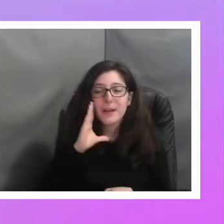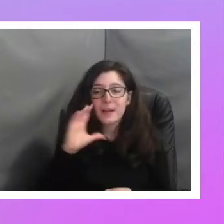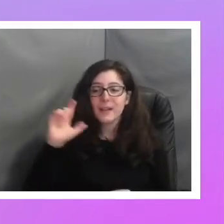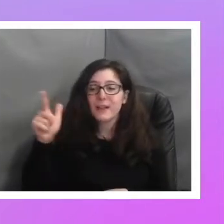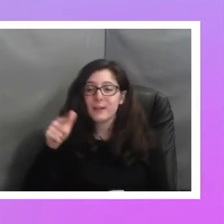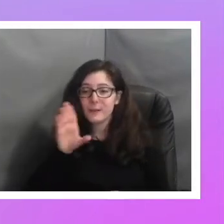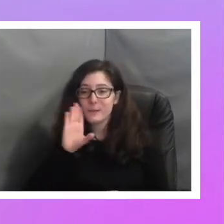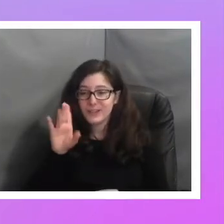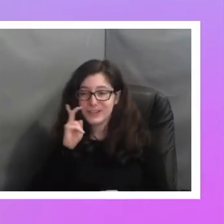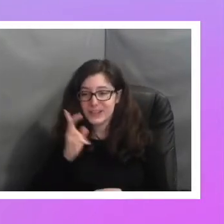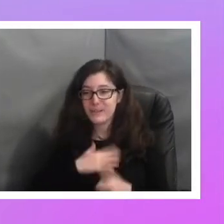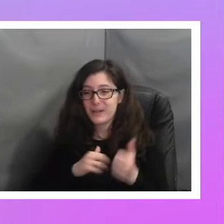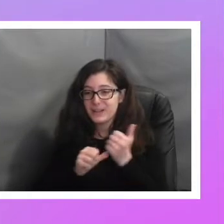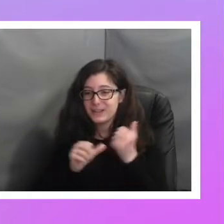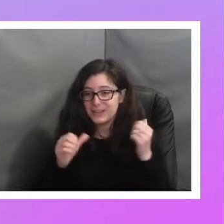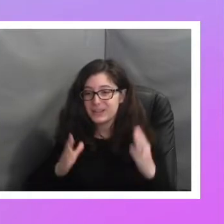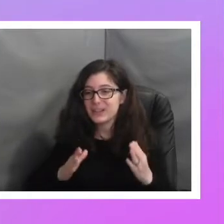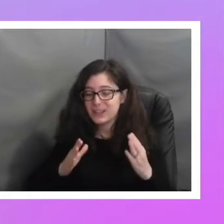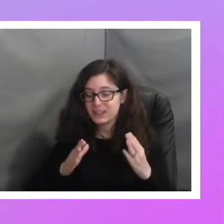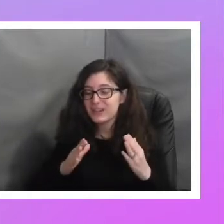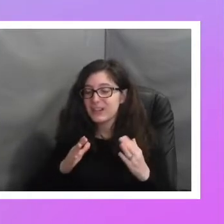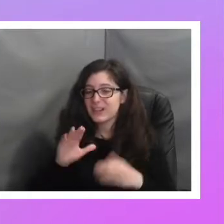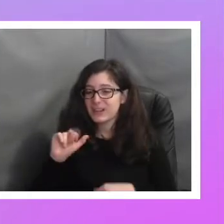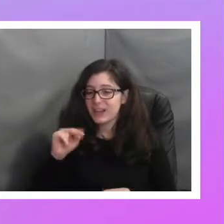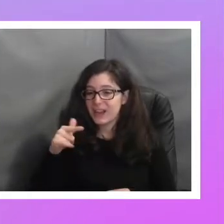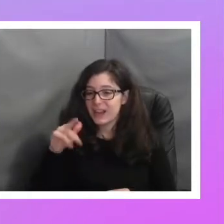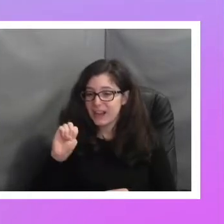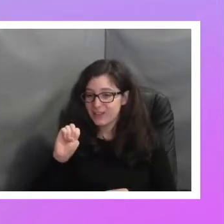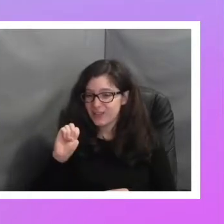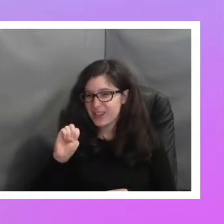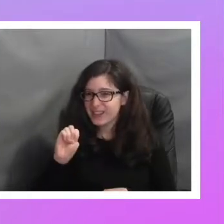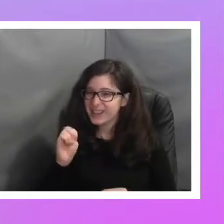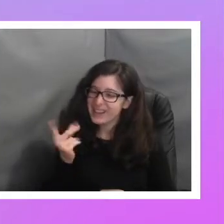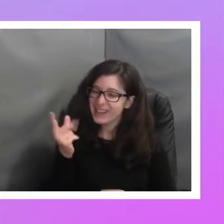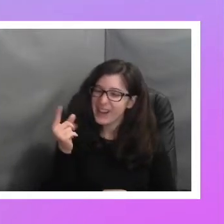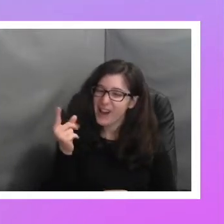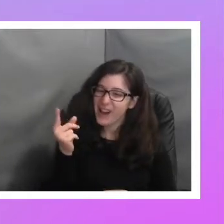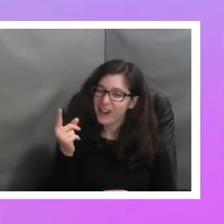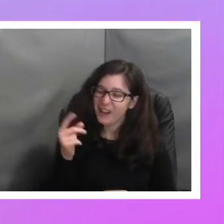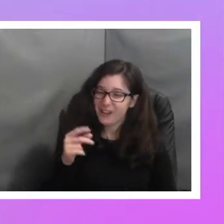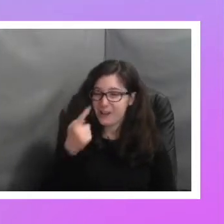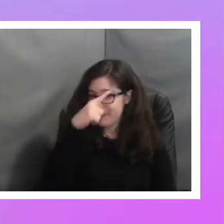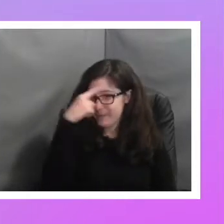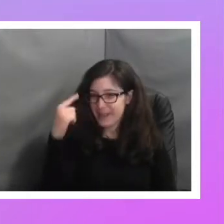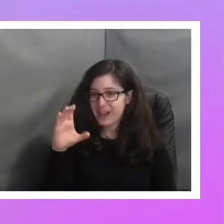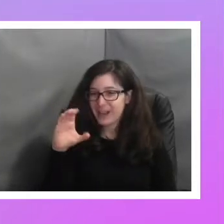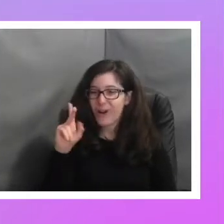who is a black cocker spaniel/border collie mix, but she won't interrupt